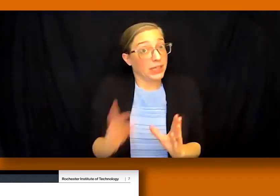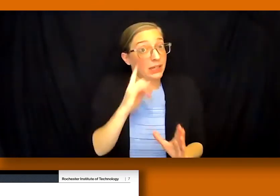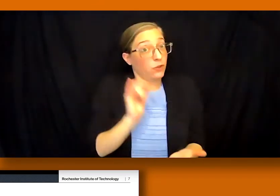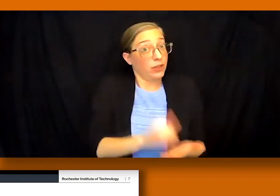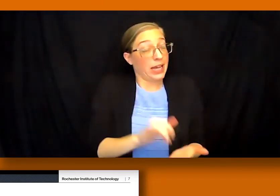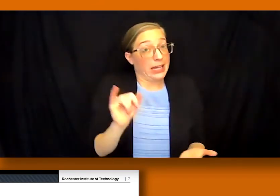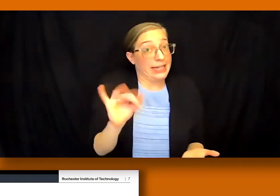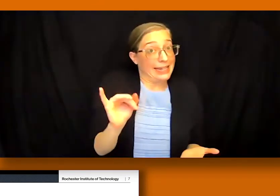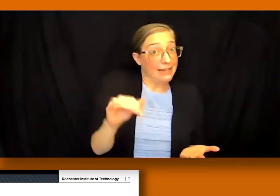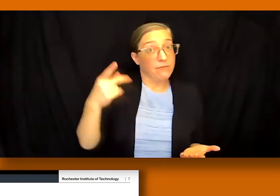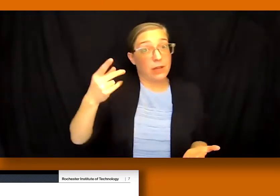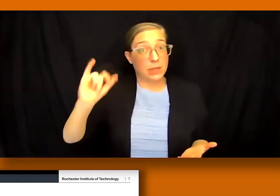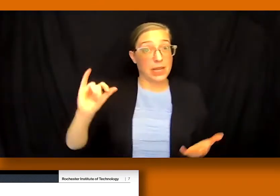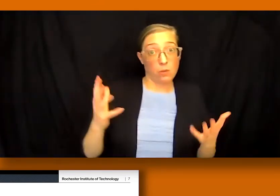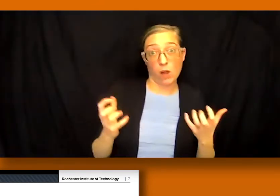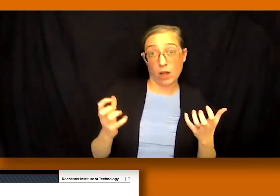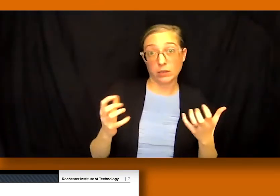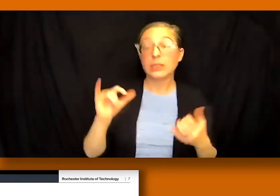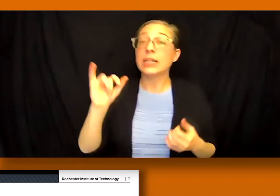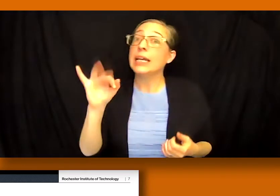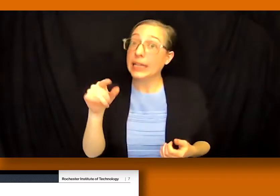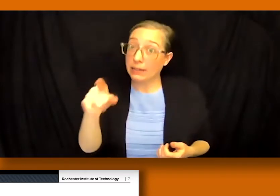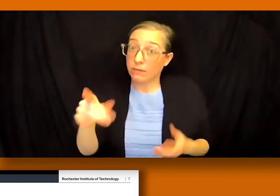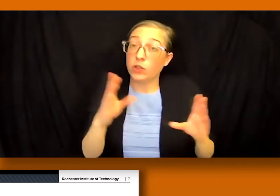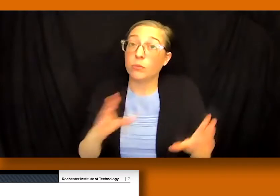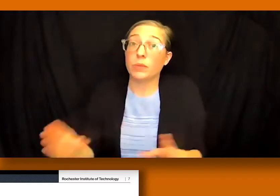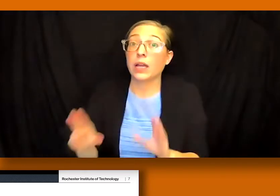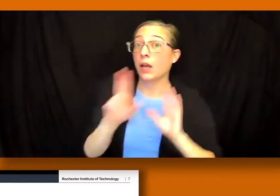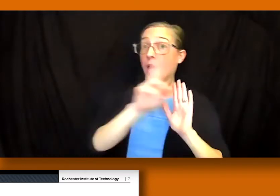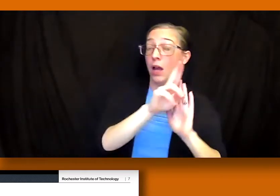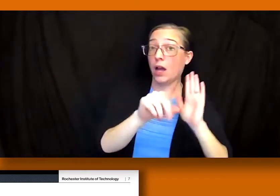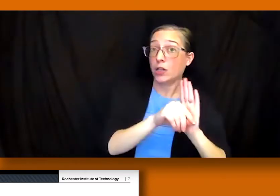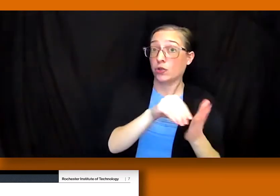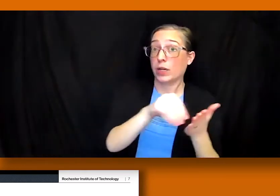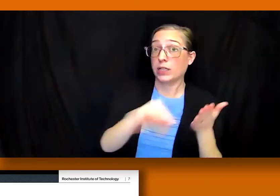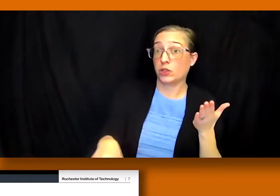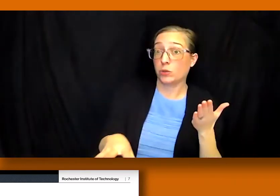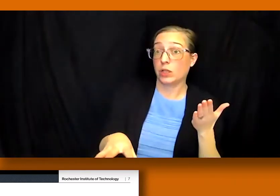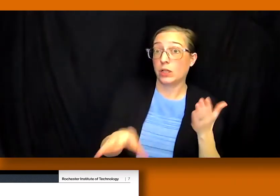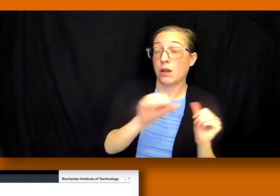If you plan to have an undergraduate student for all four years of the project,